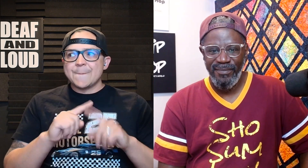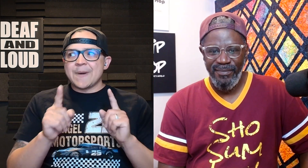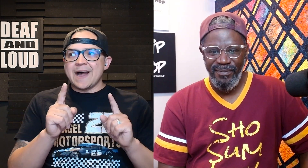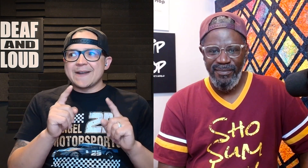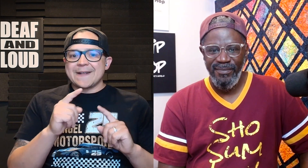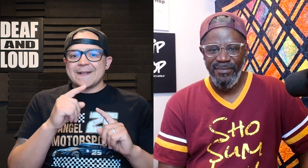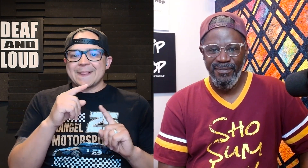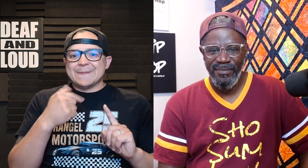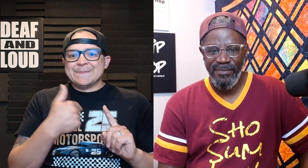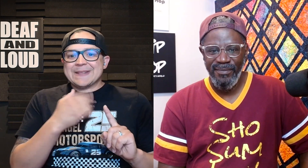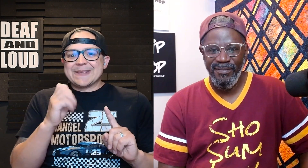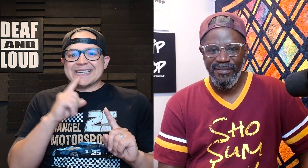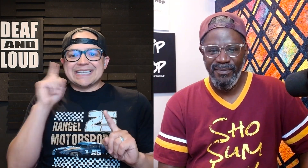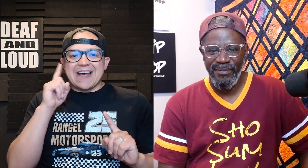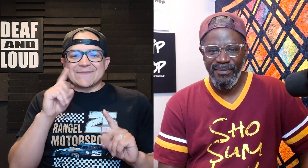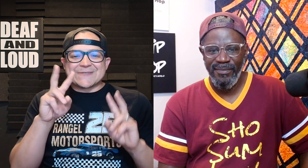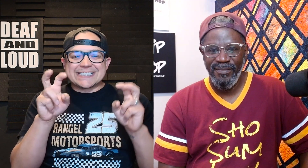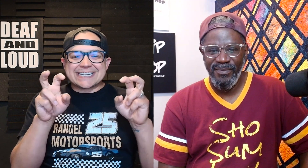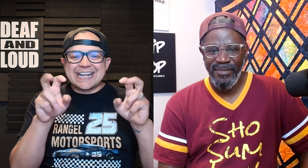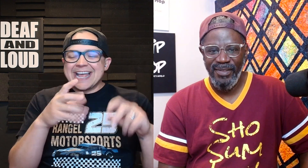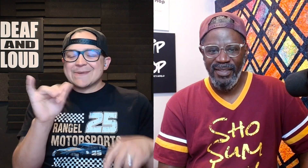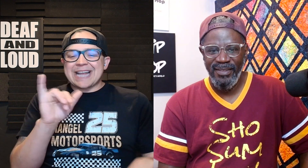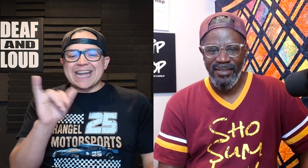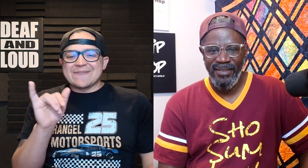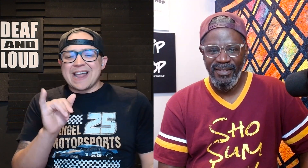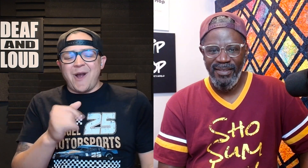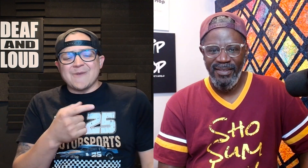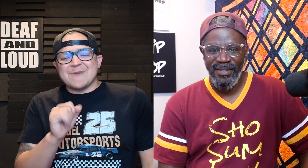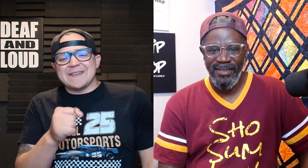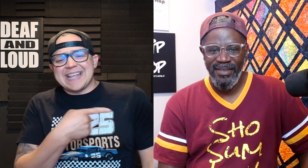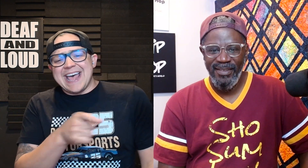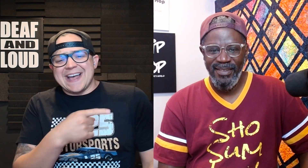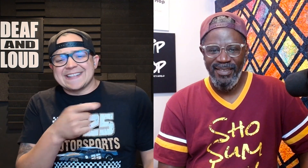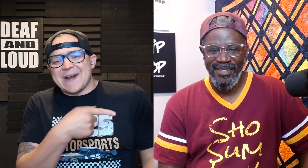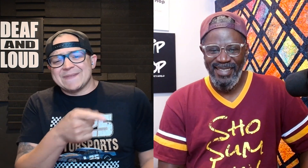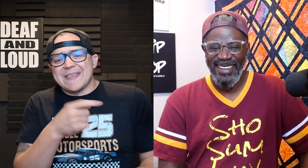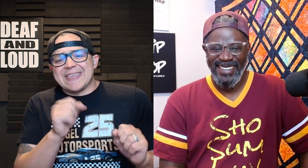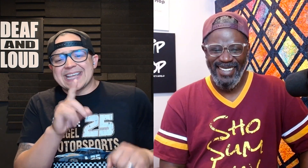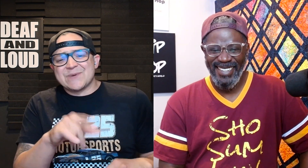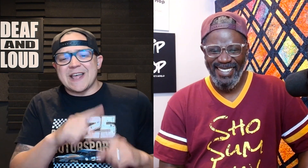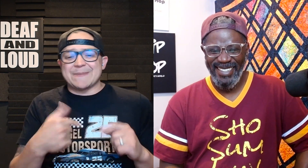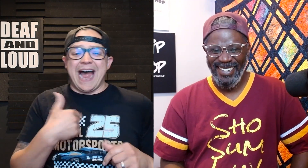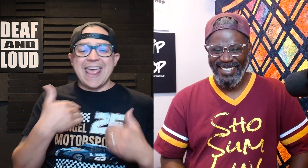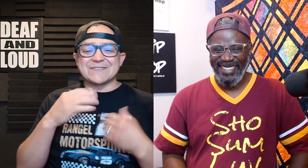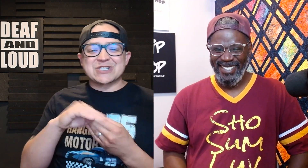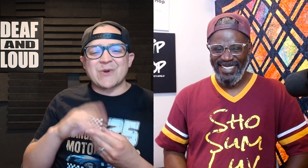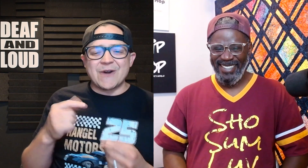But me being Deaf was, it was kind of like, oh, well, yeah, you know, they can do that but I have a story.